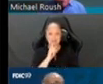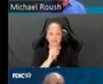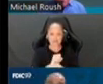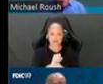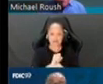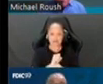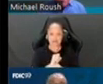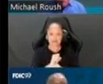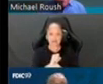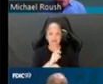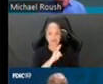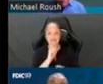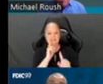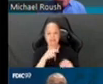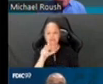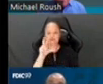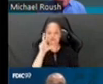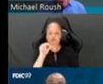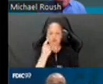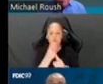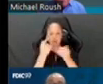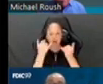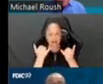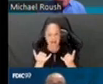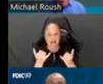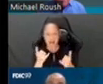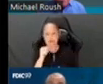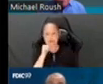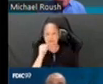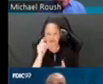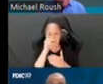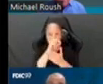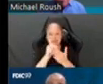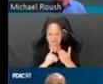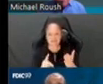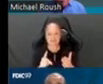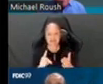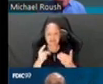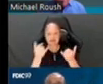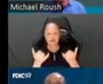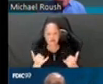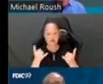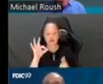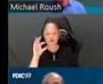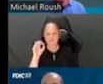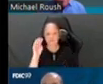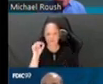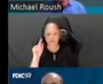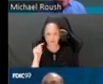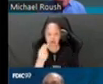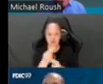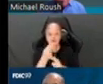The answer is no right now it is not. It is not designed to be used virtually. It is designed